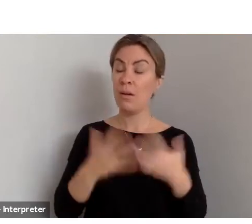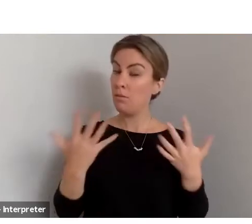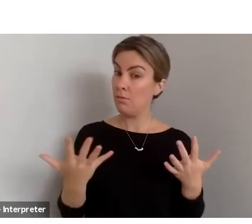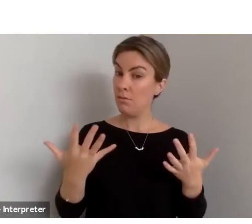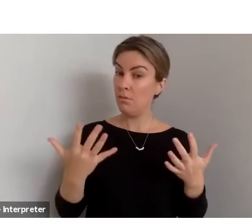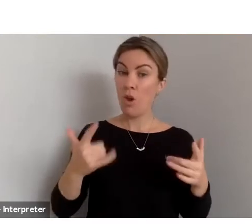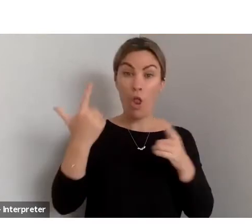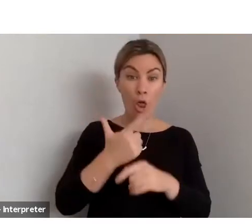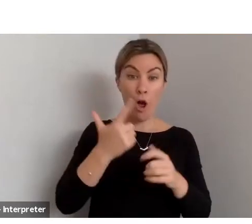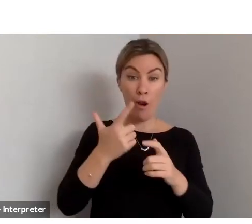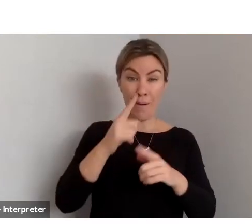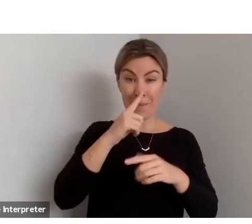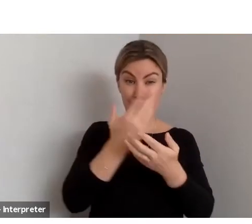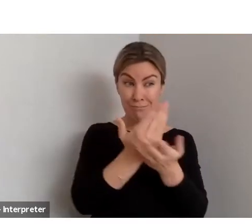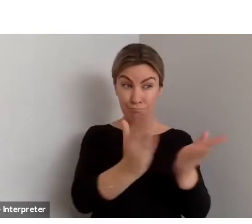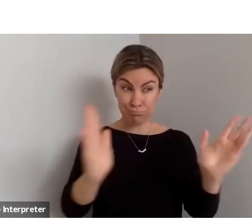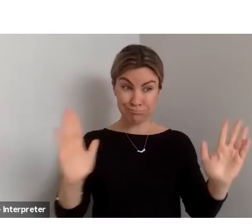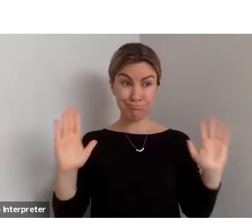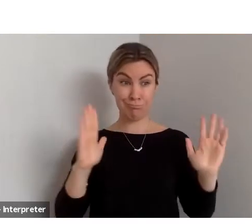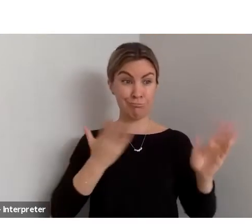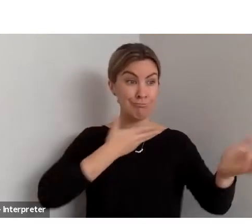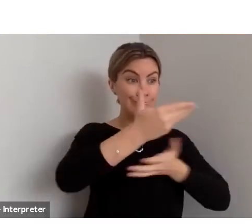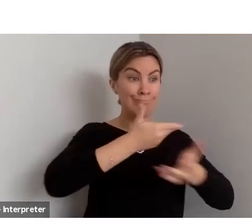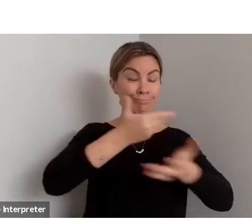talking to and sharing your message with, who are not getting it.